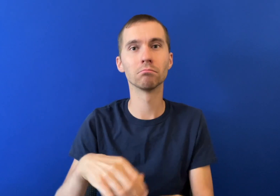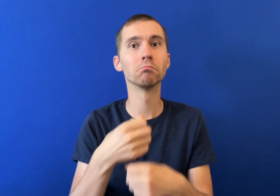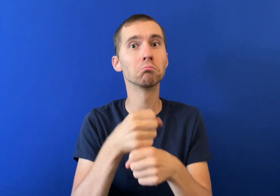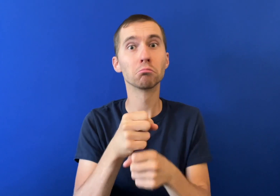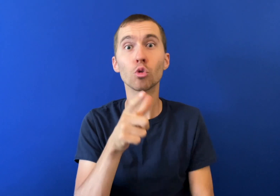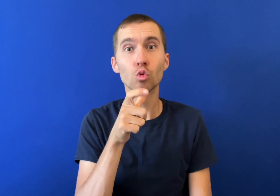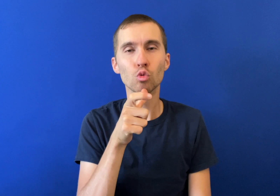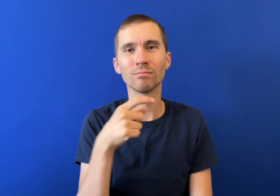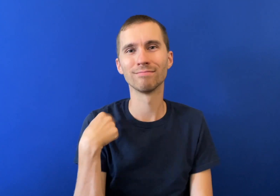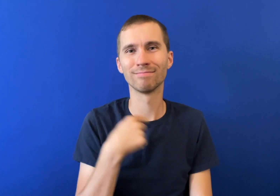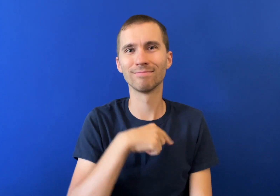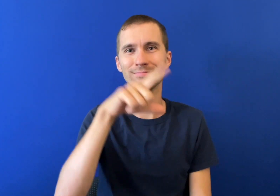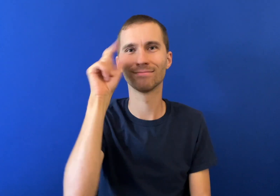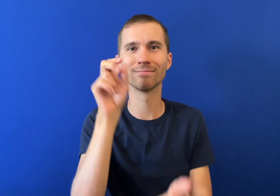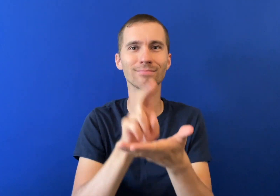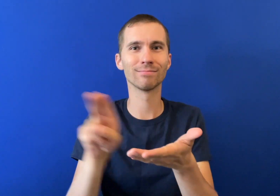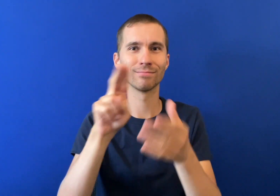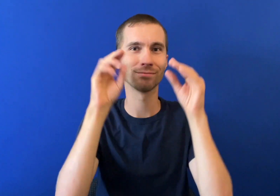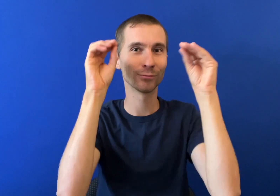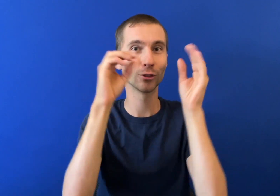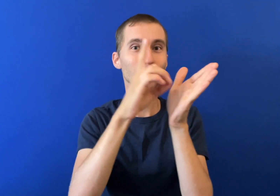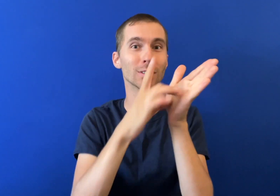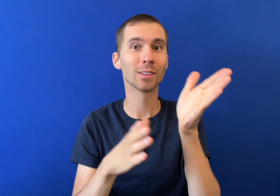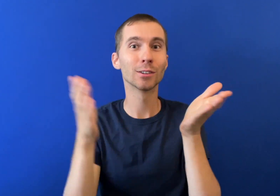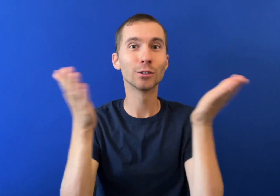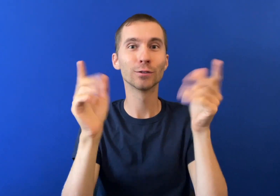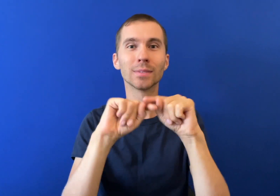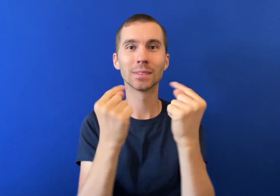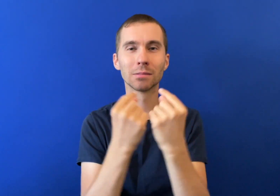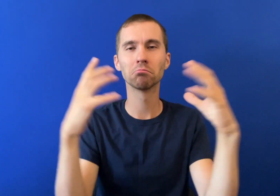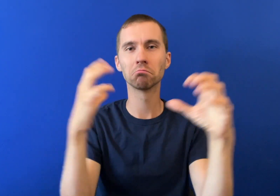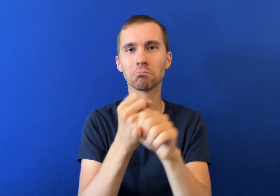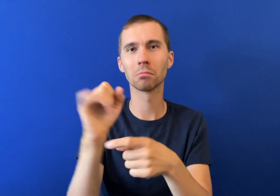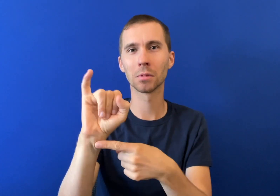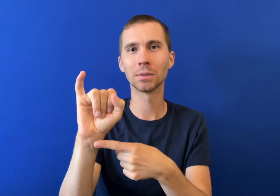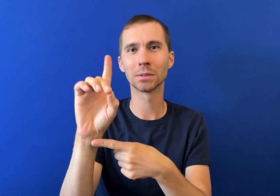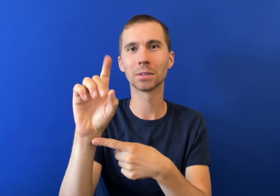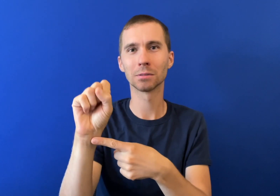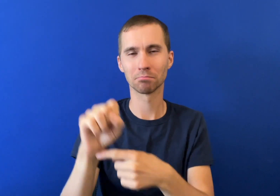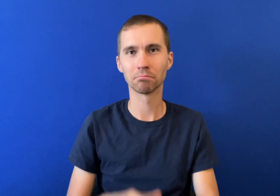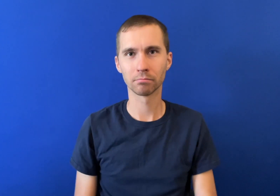This is produced by the Gallaudet University Instructional Designer Services team, abbreviated as IDS.